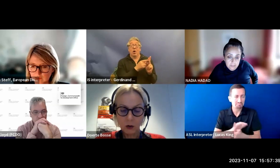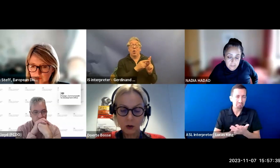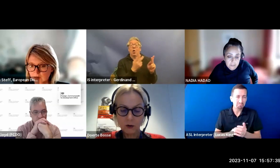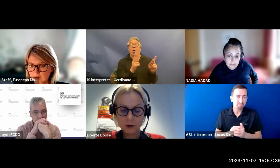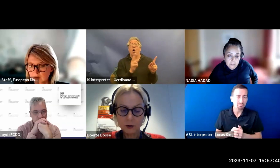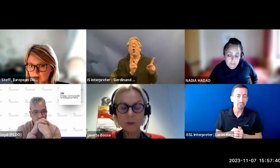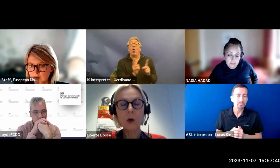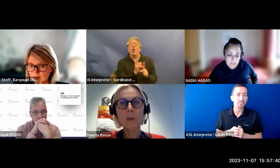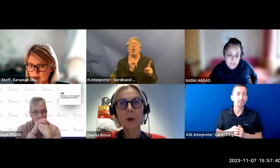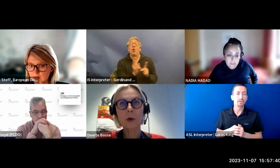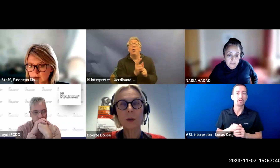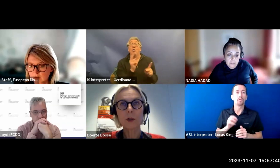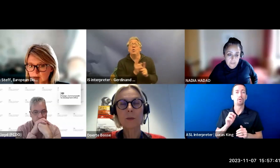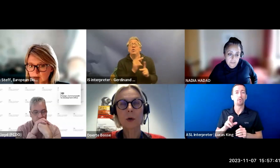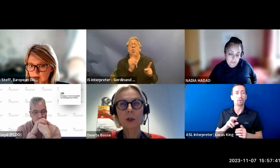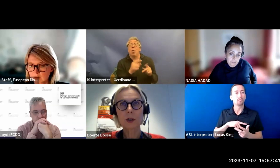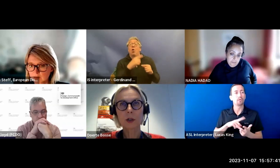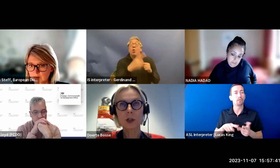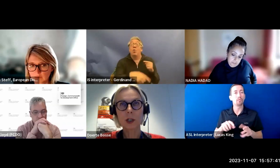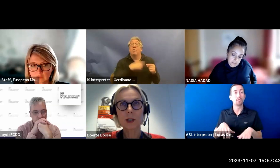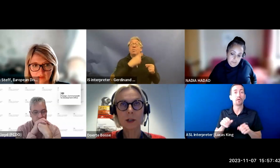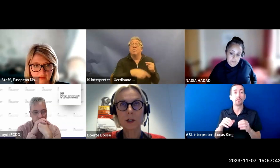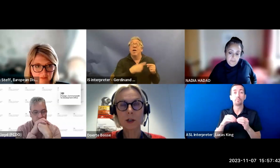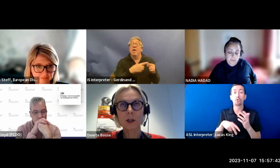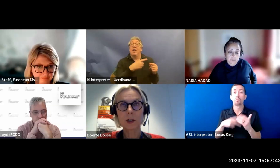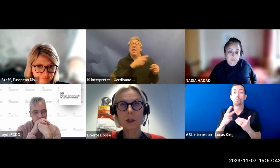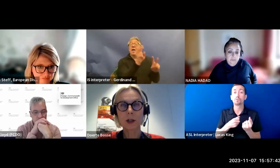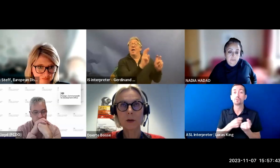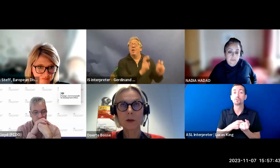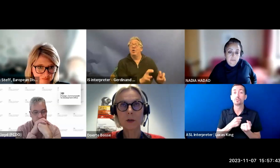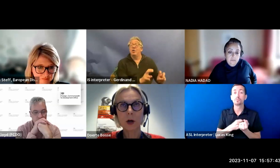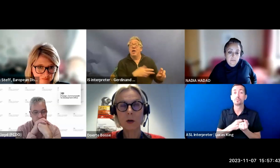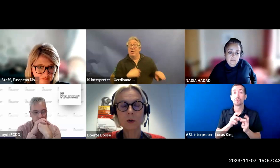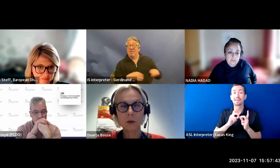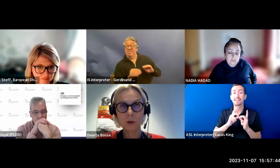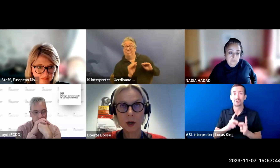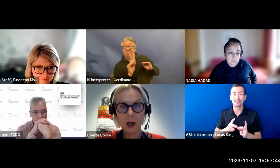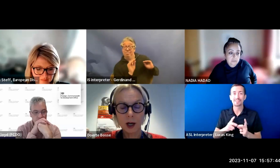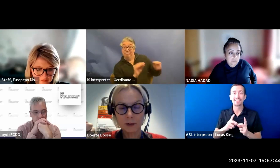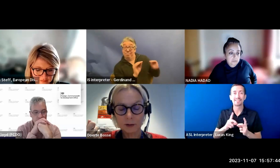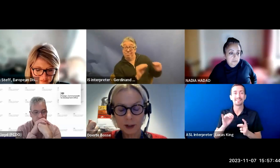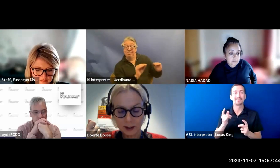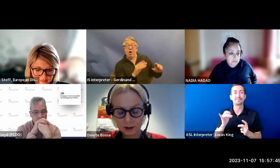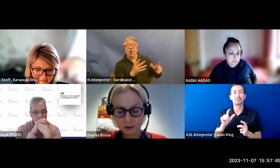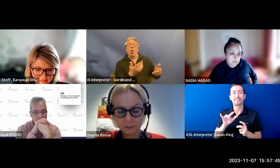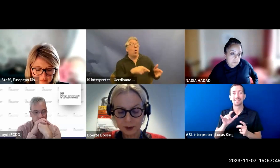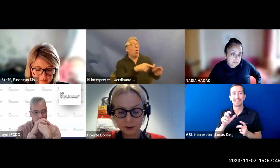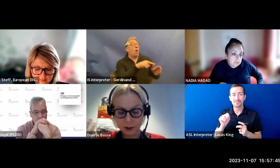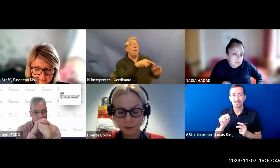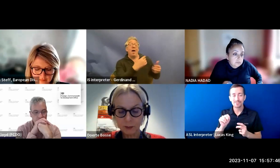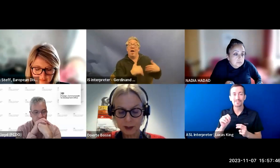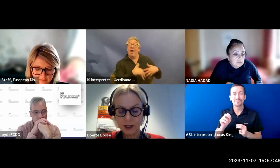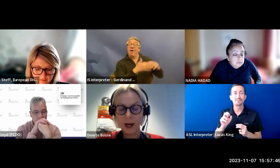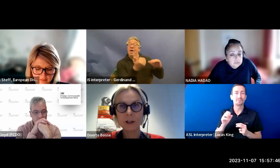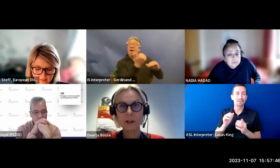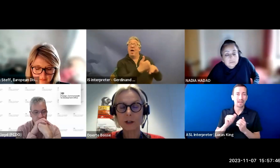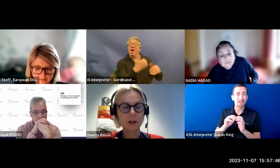Or we do more programs supporting digitalisation. So how to give people better access